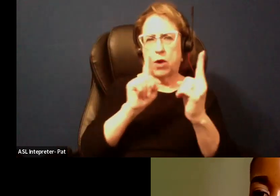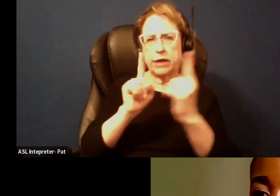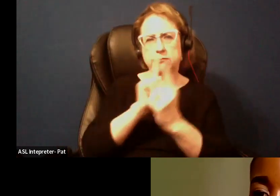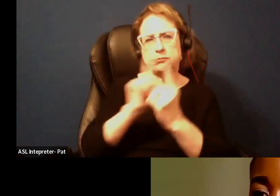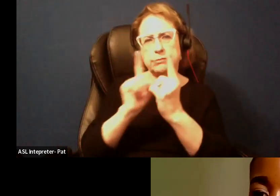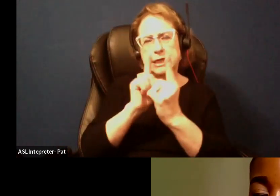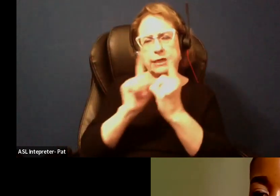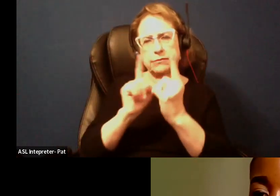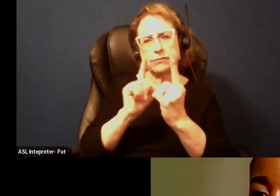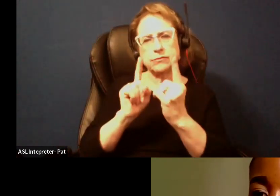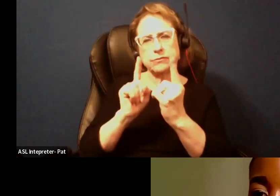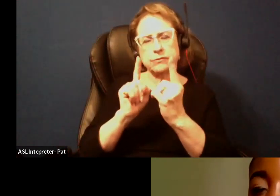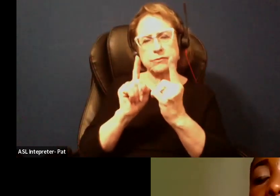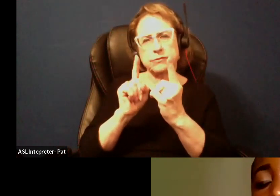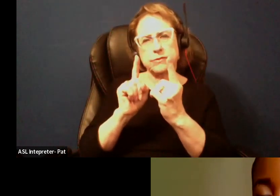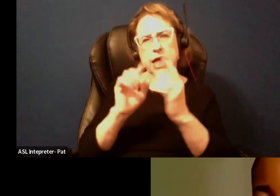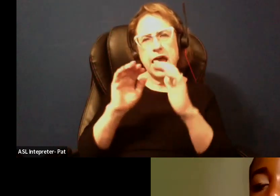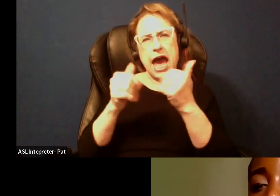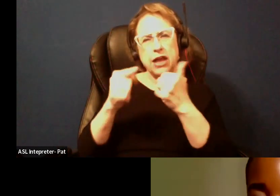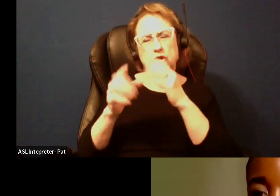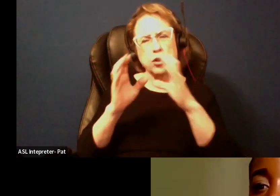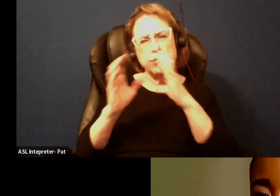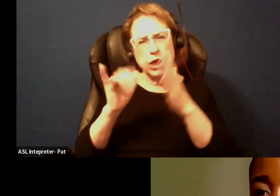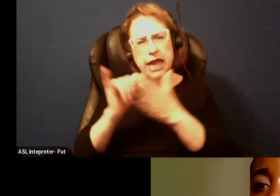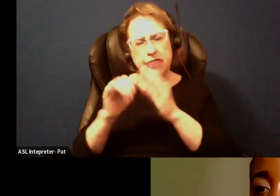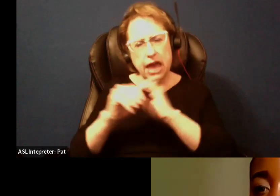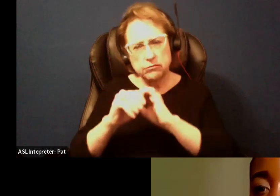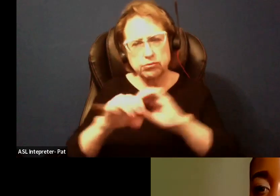out? I think I'm curious about. We talked, and it was in our takeaways from February.